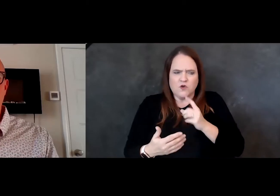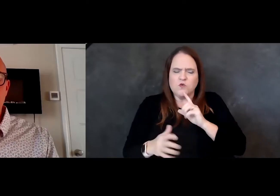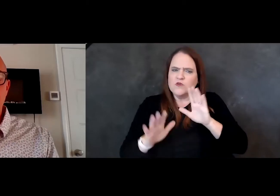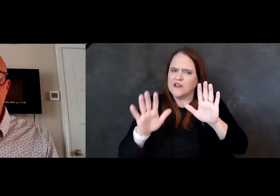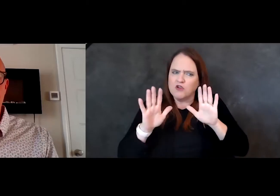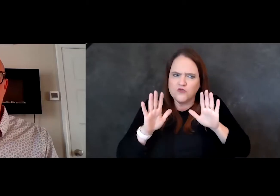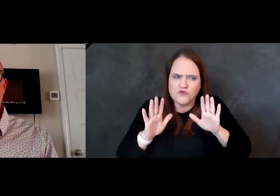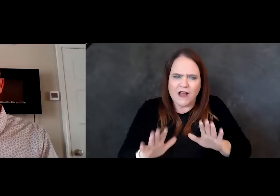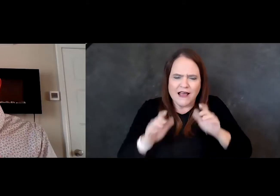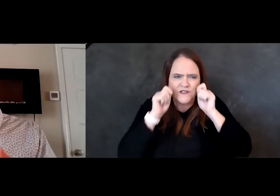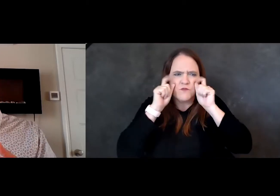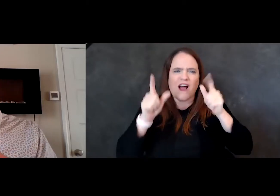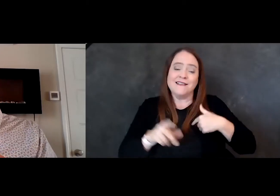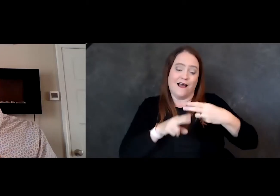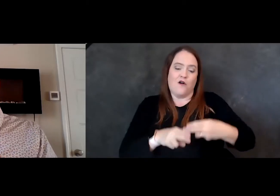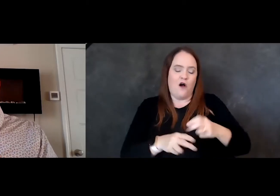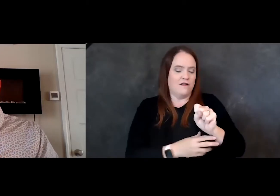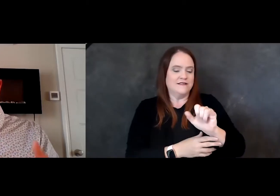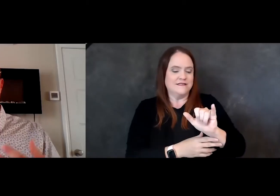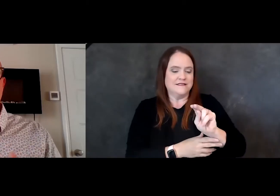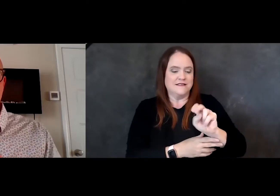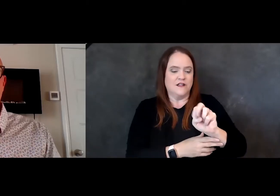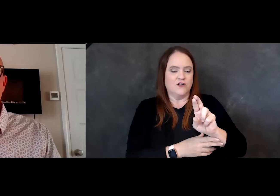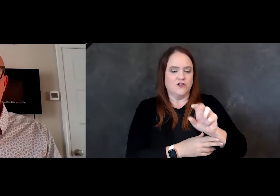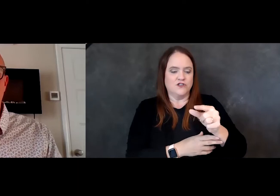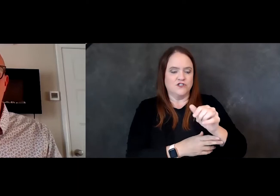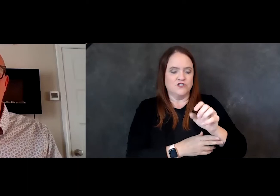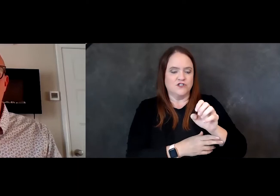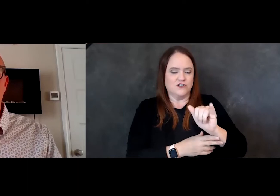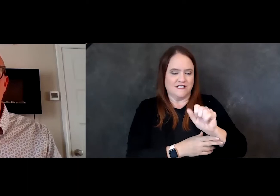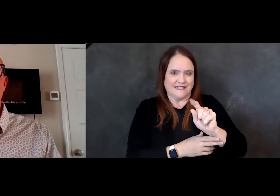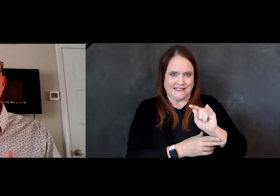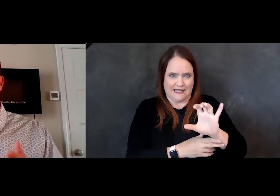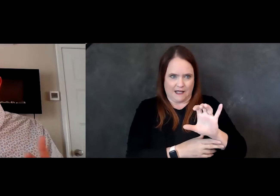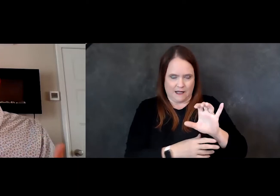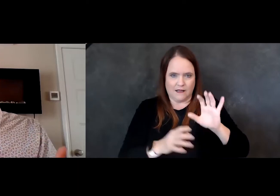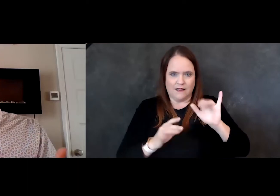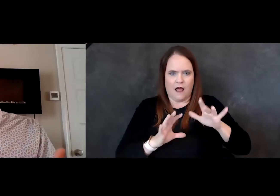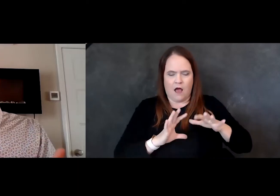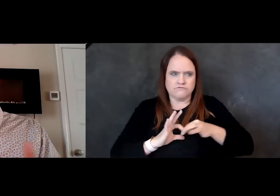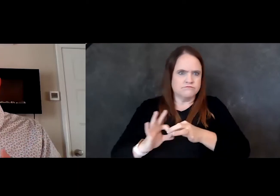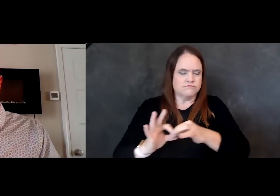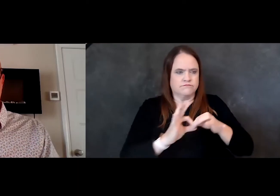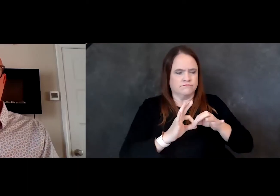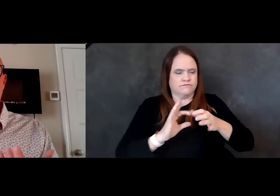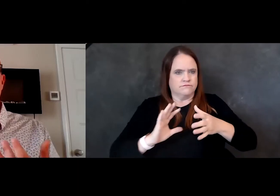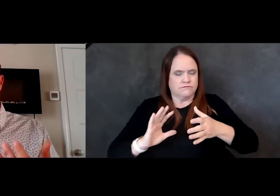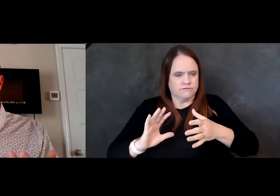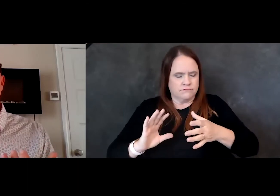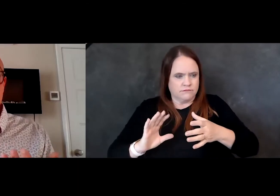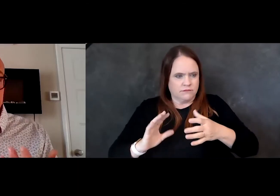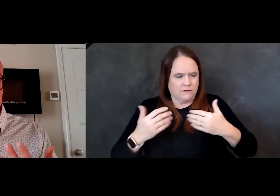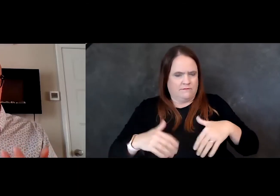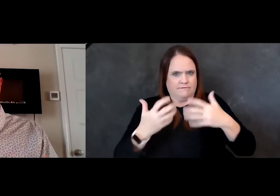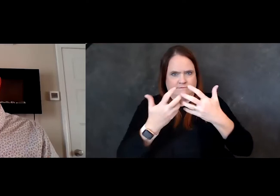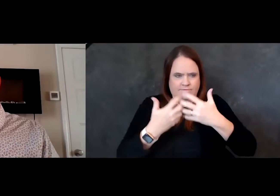And what I mean by that is as we got feedback about issues like how our guests, and how